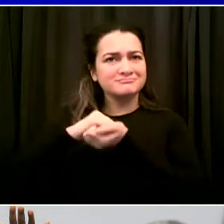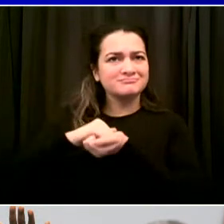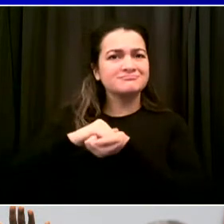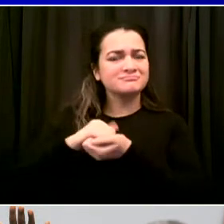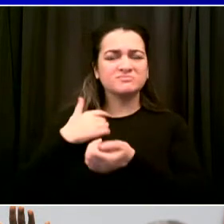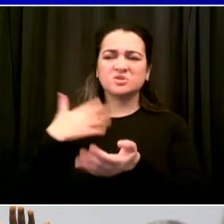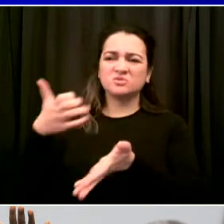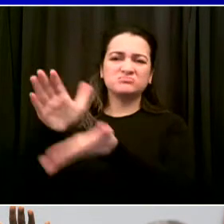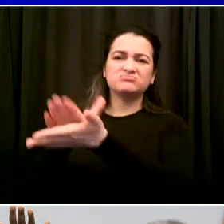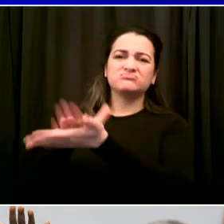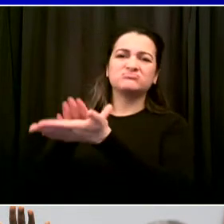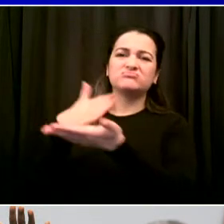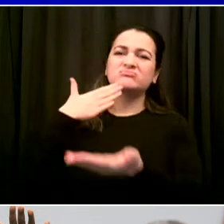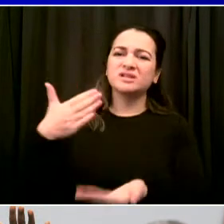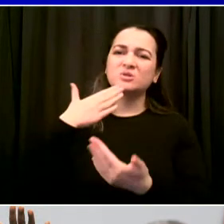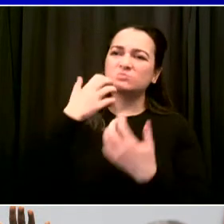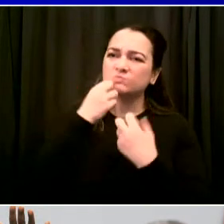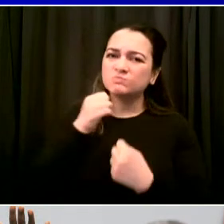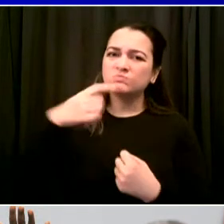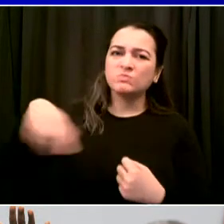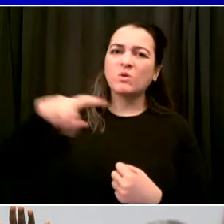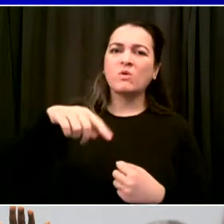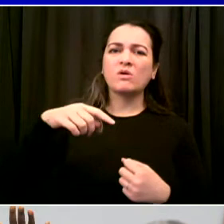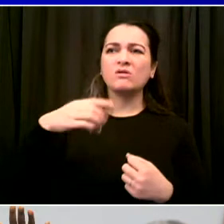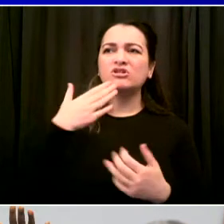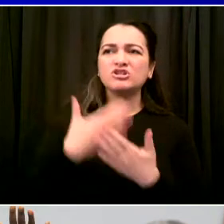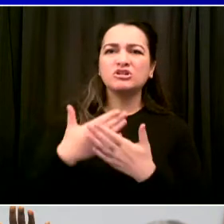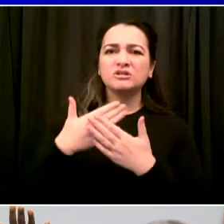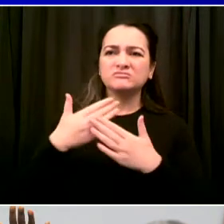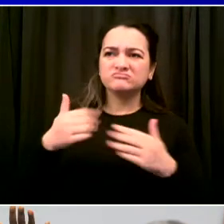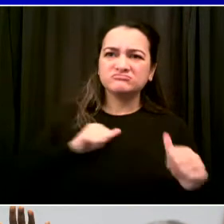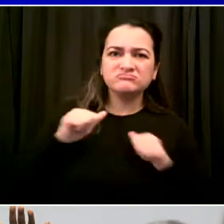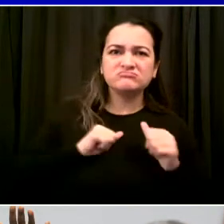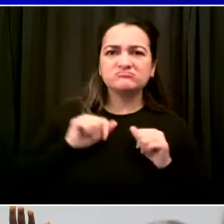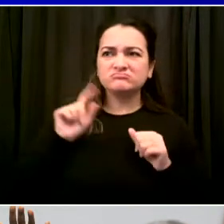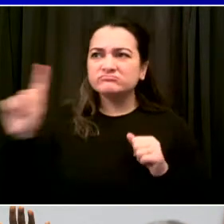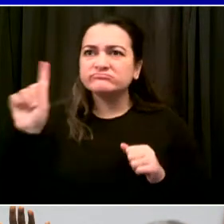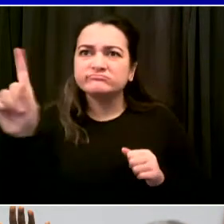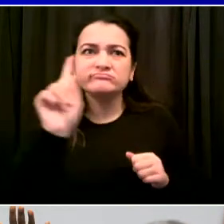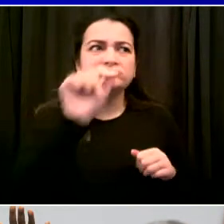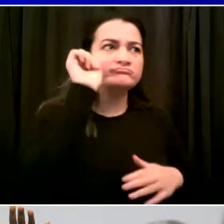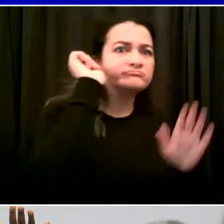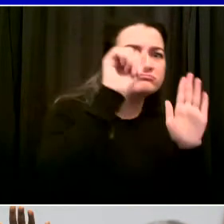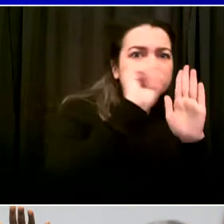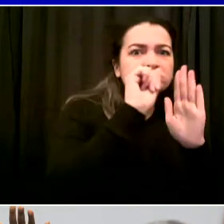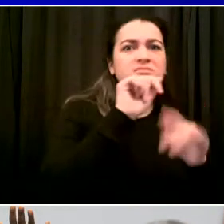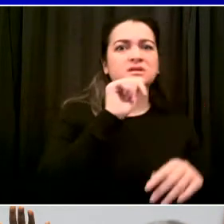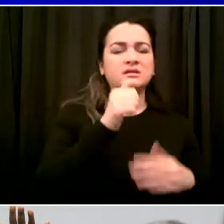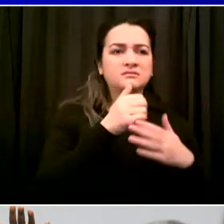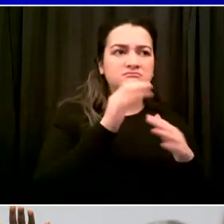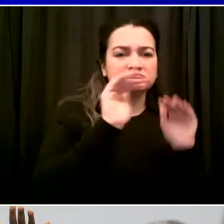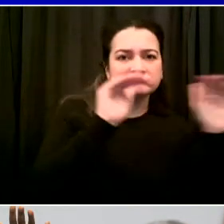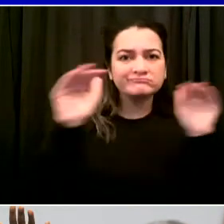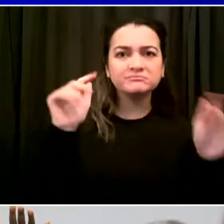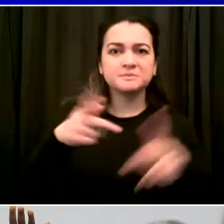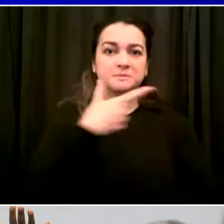SOMETIMES THEY ARE COMFORTINING FAMILIES WHO HAVE LOST LOVED ONES, THEY ARE AT THE FRONT LINES, AND THEY ARE VULNERABLE